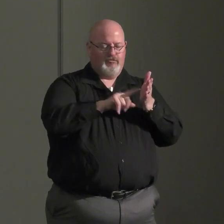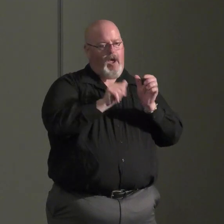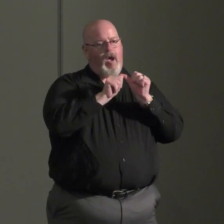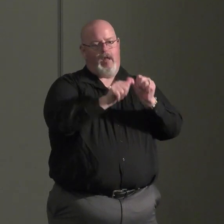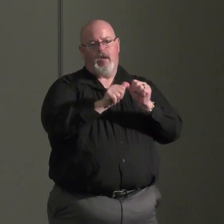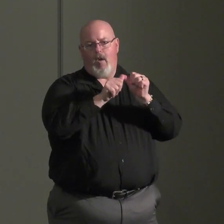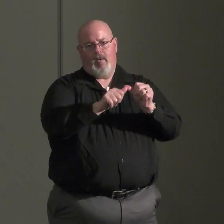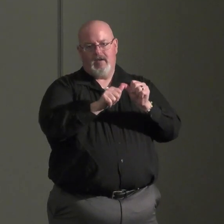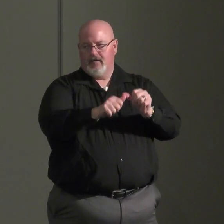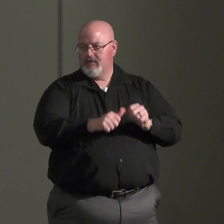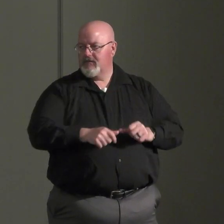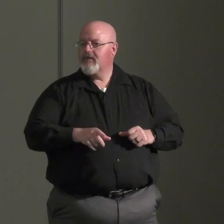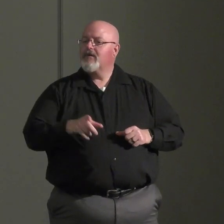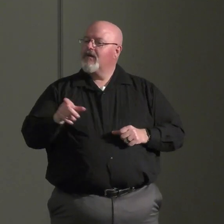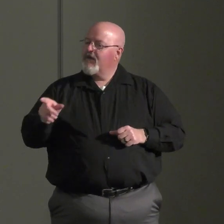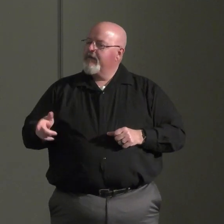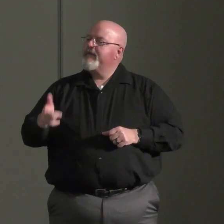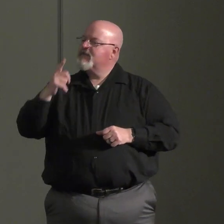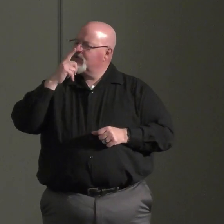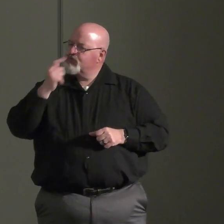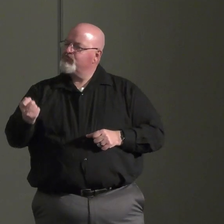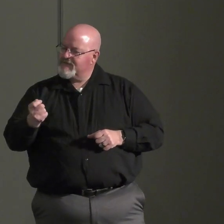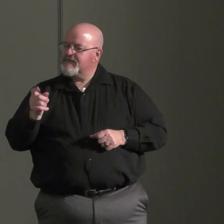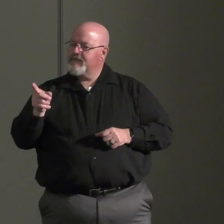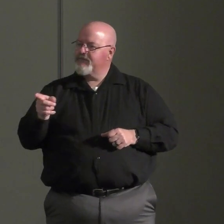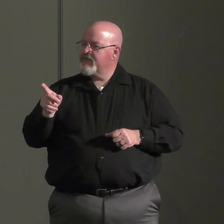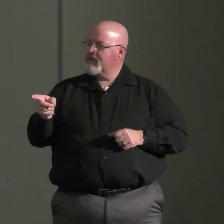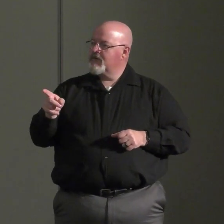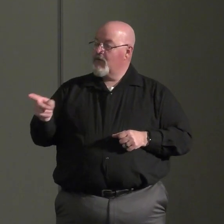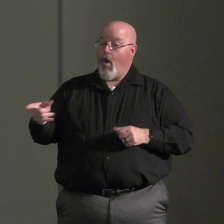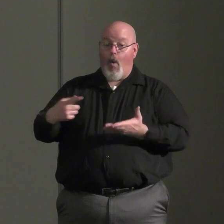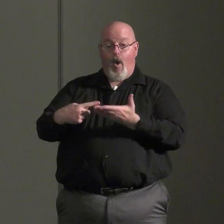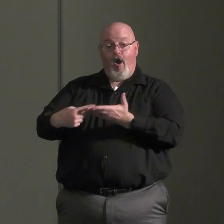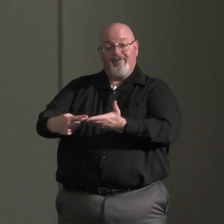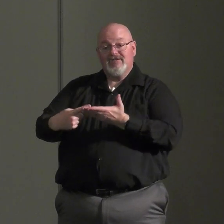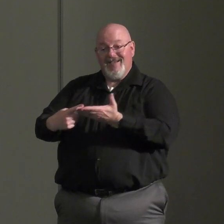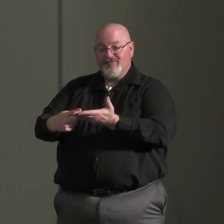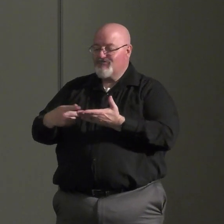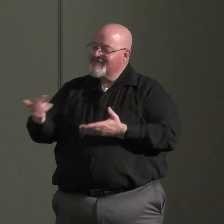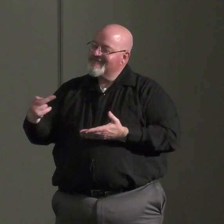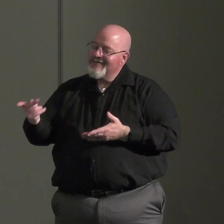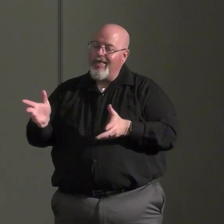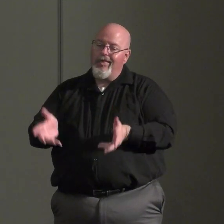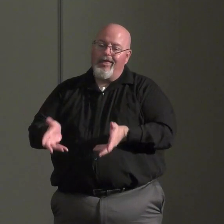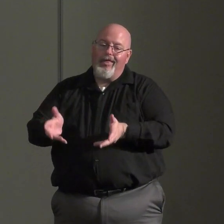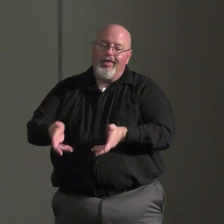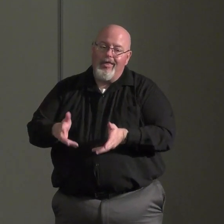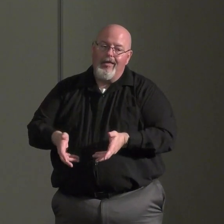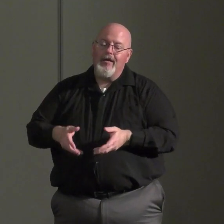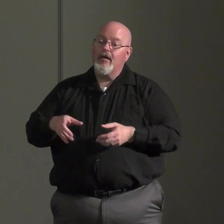It is interesting. Conversation wise you have been talking. But can you